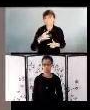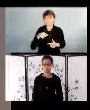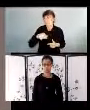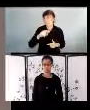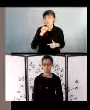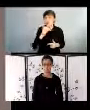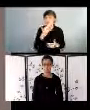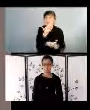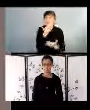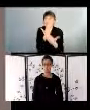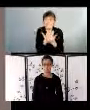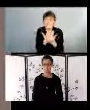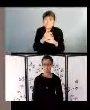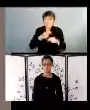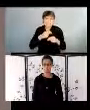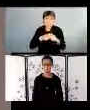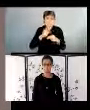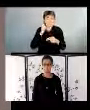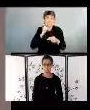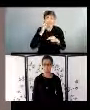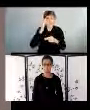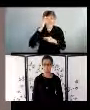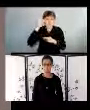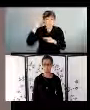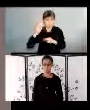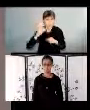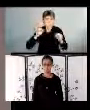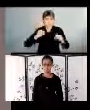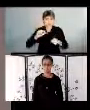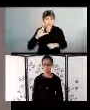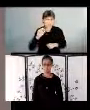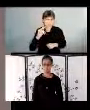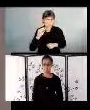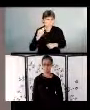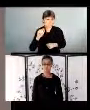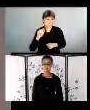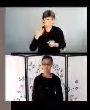might affect your ability to apply to future grant programs, until it’s resolved. So